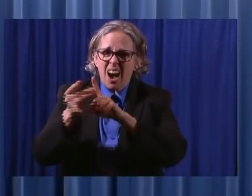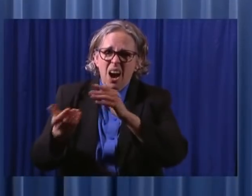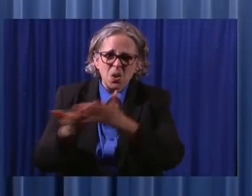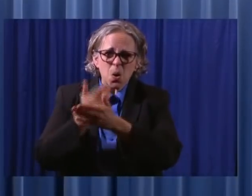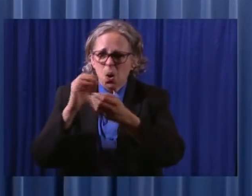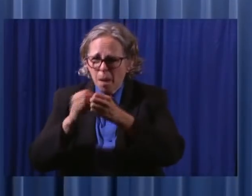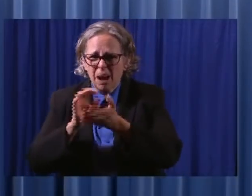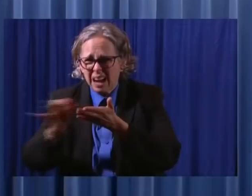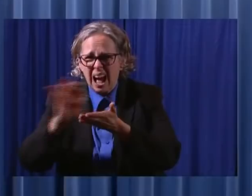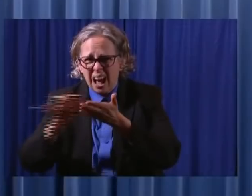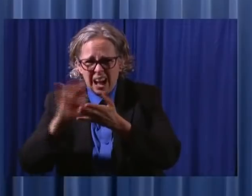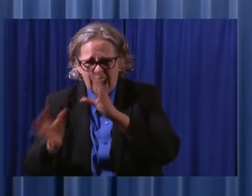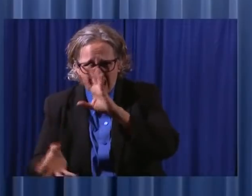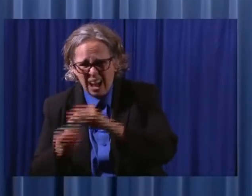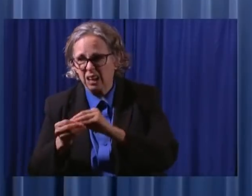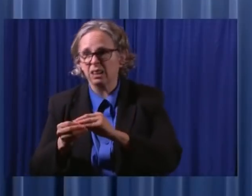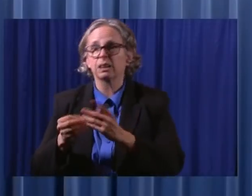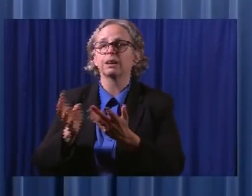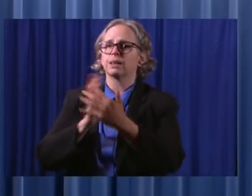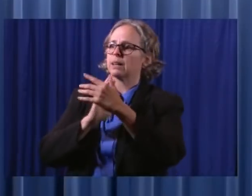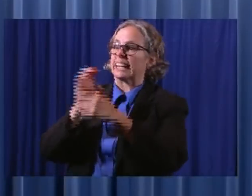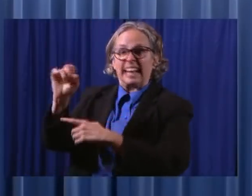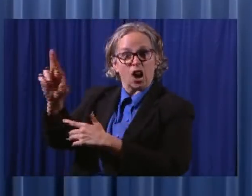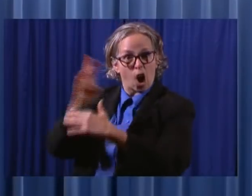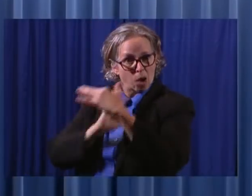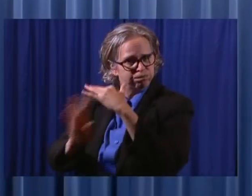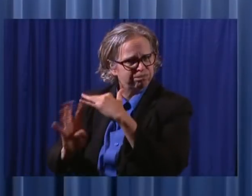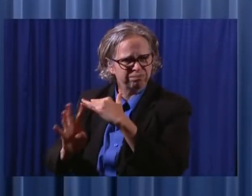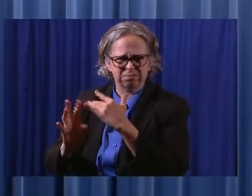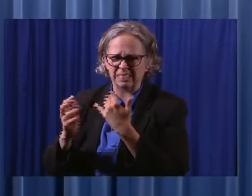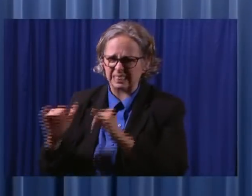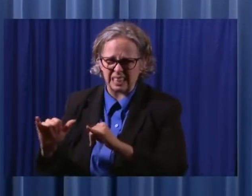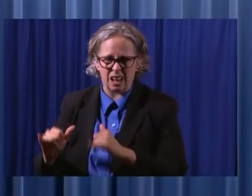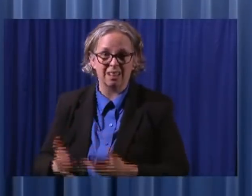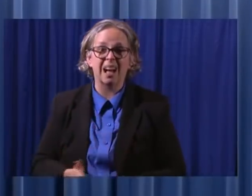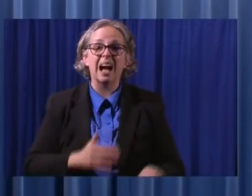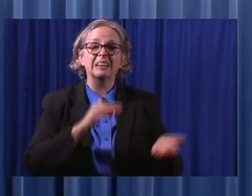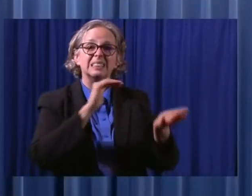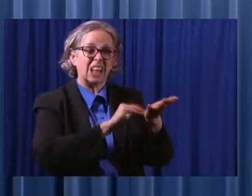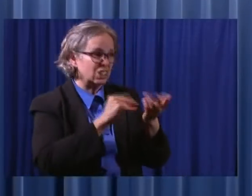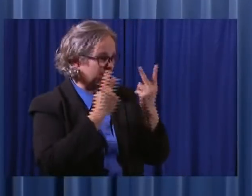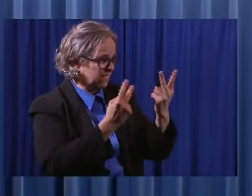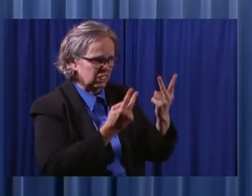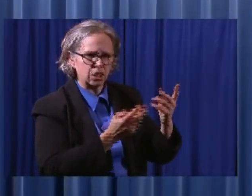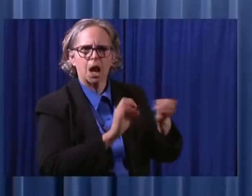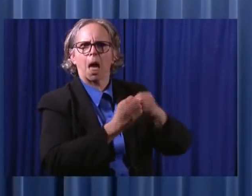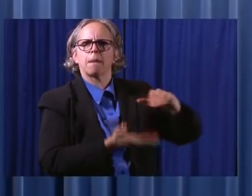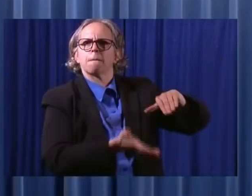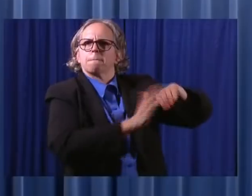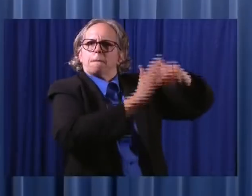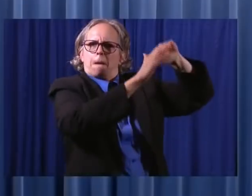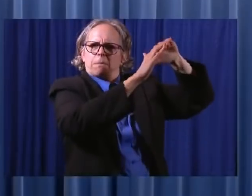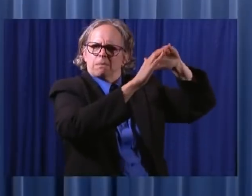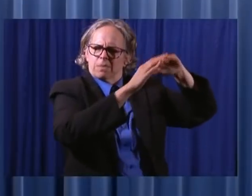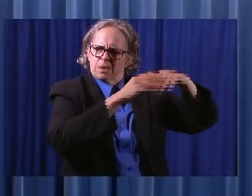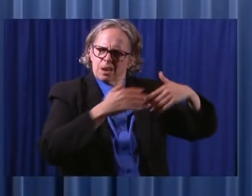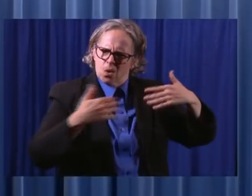MET FOUR OUT OF THE SEVEN HEALTHCARE INDICATORS. IN DECATUR 1. NEW CASES PER CAPITA. IN DECATUR 2, SUSTAINED INCREASE IN NEW CASES FOR IN